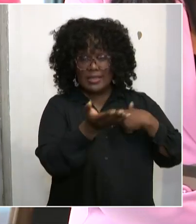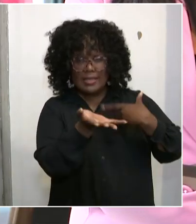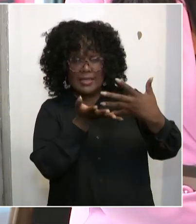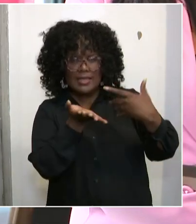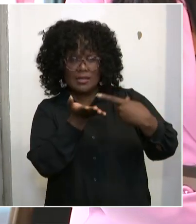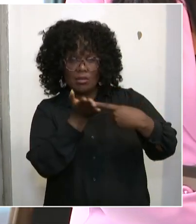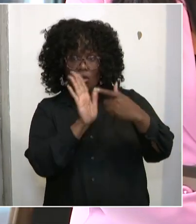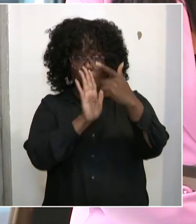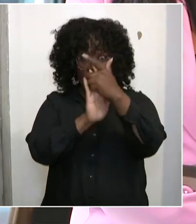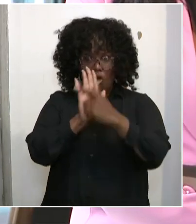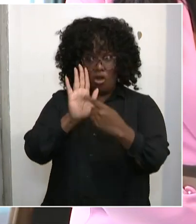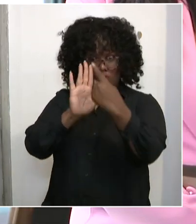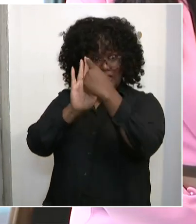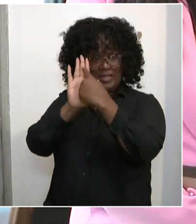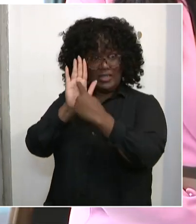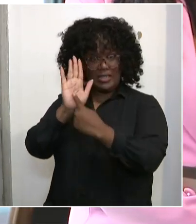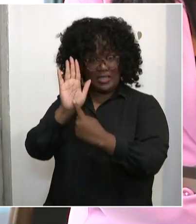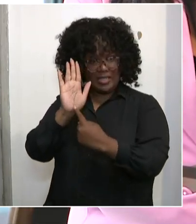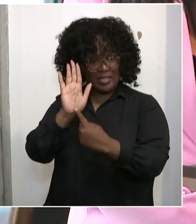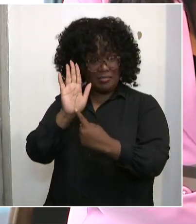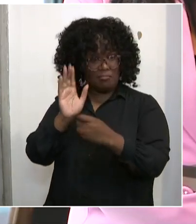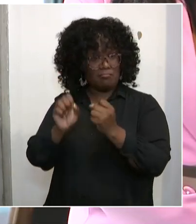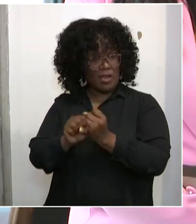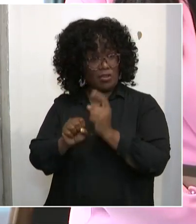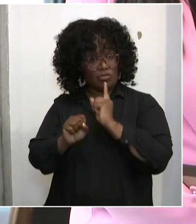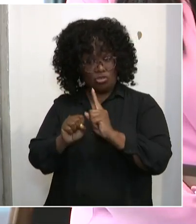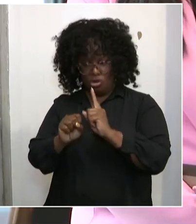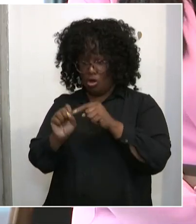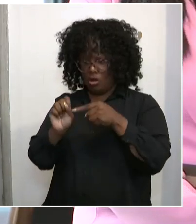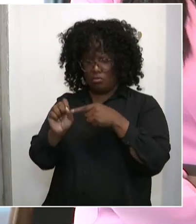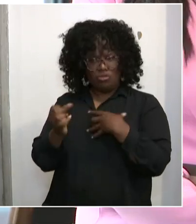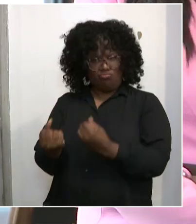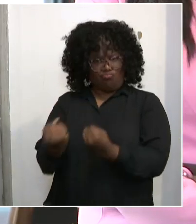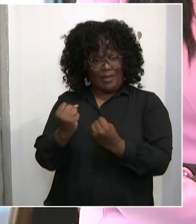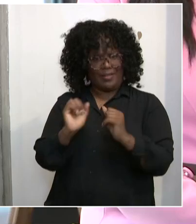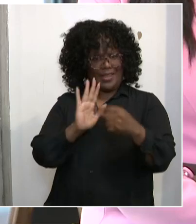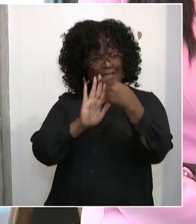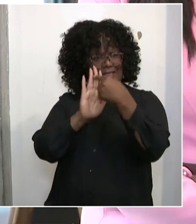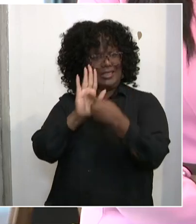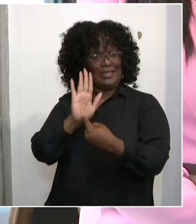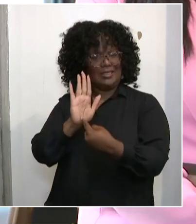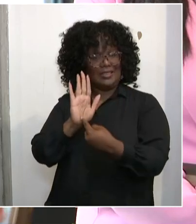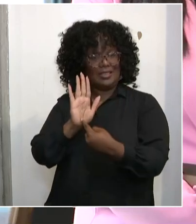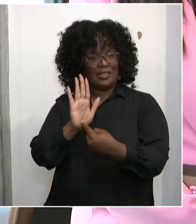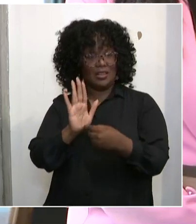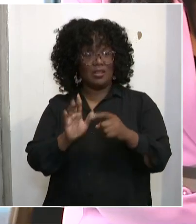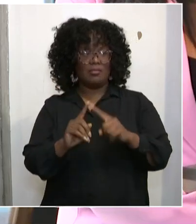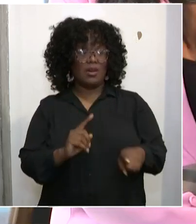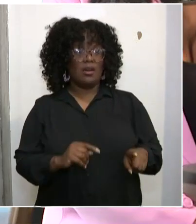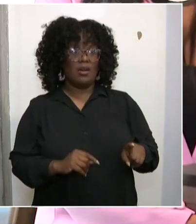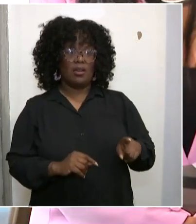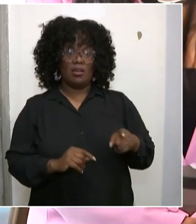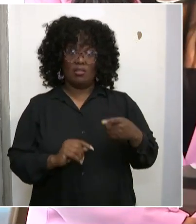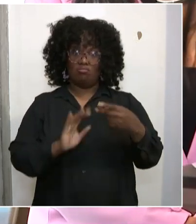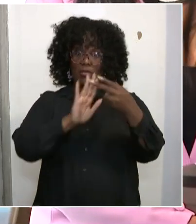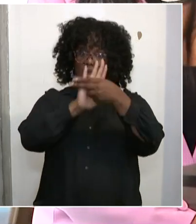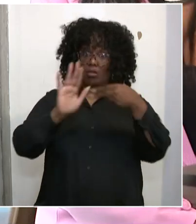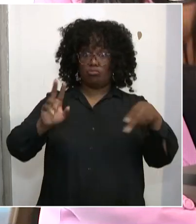are raised up, but we don't think that having it in statute is the way to go um prior